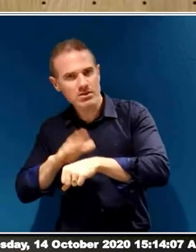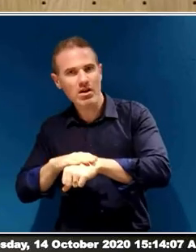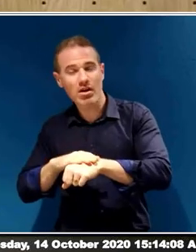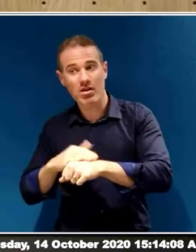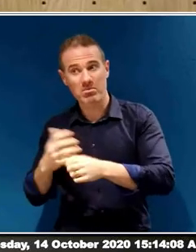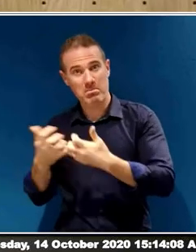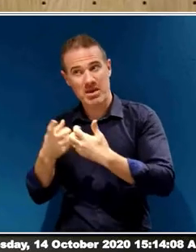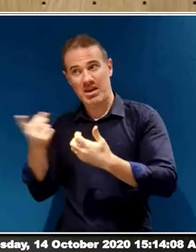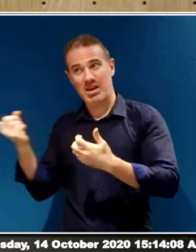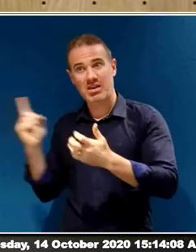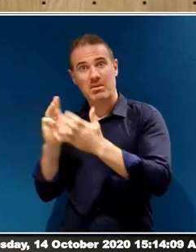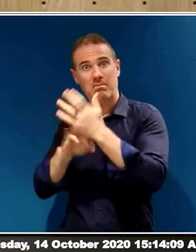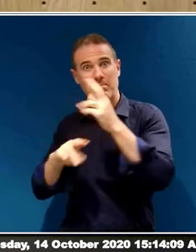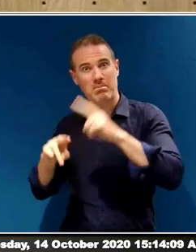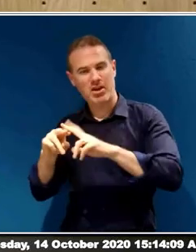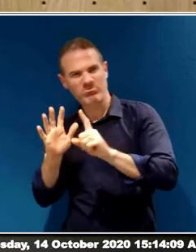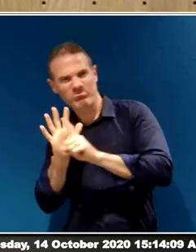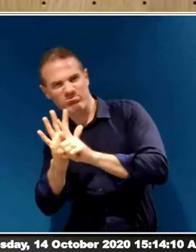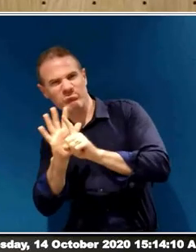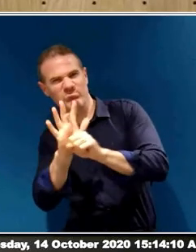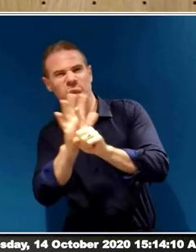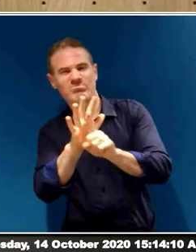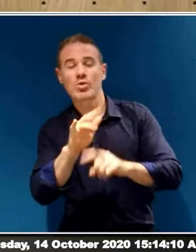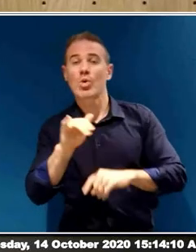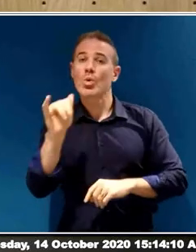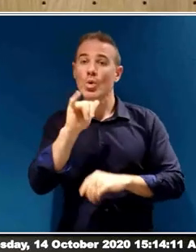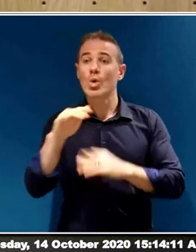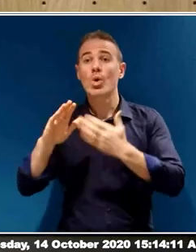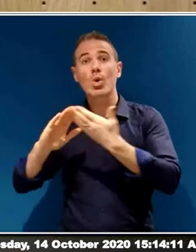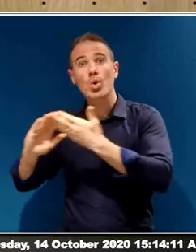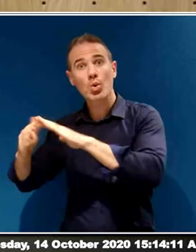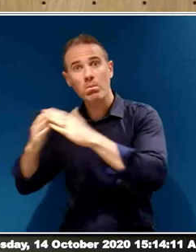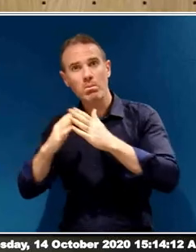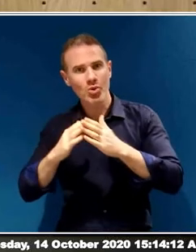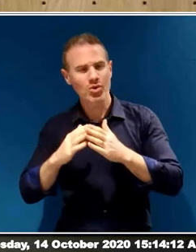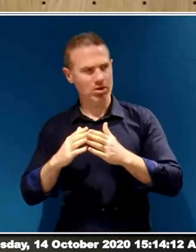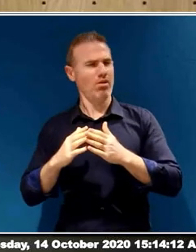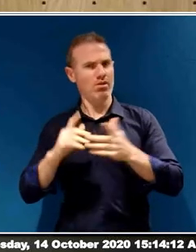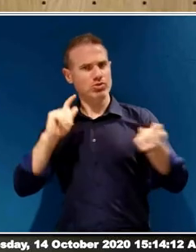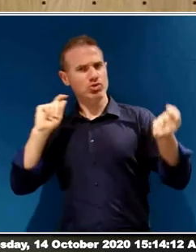changes in community expectations, children with disability were offered an